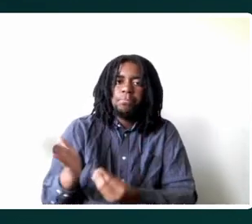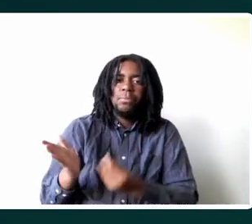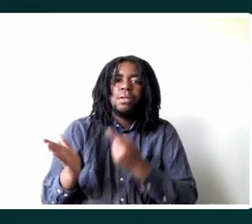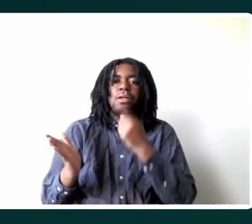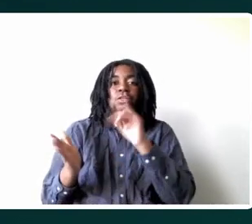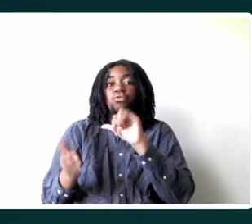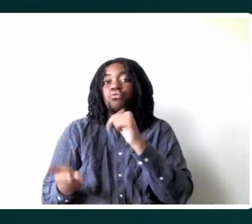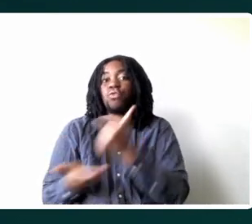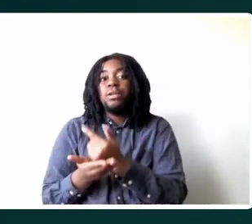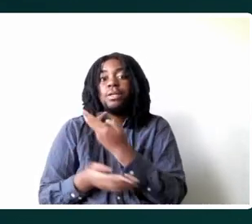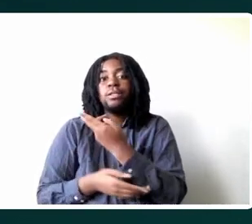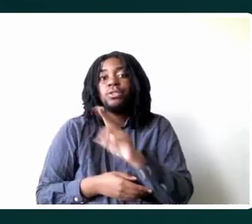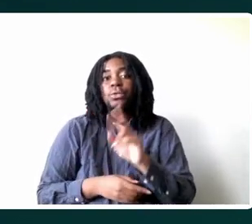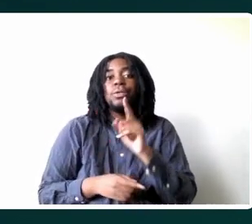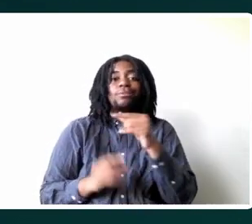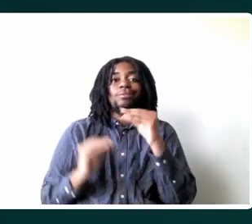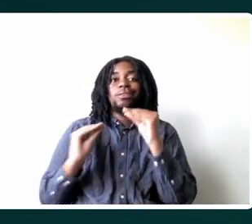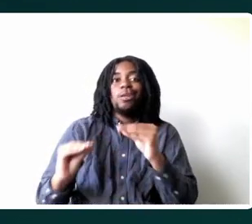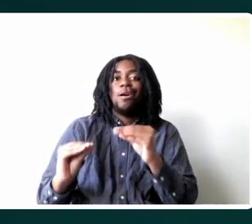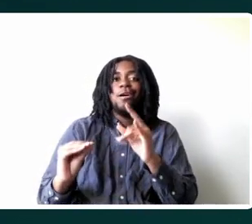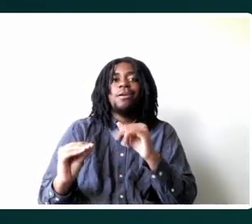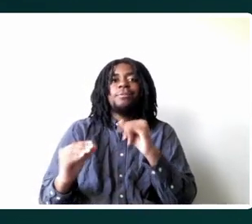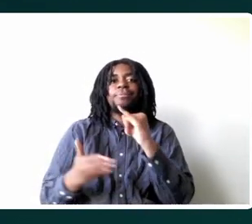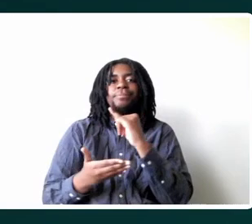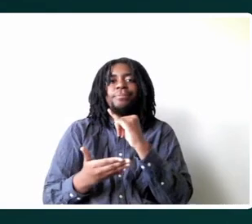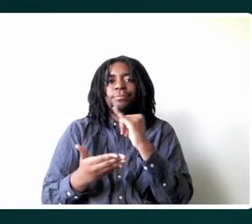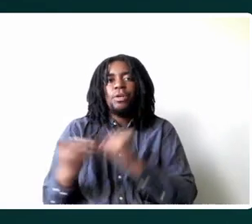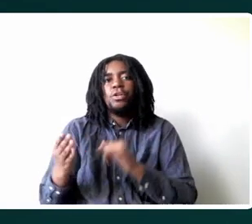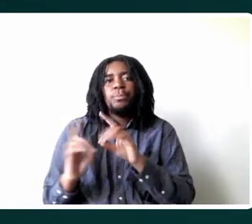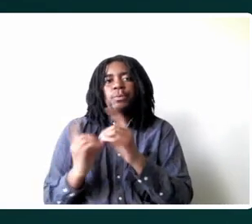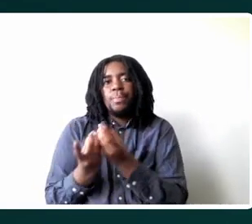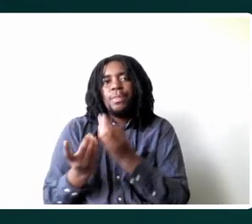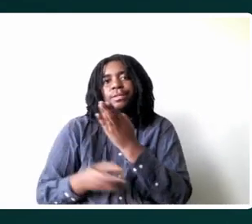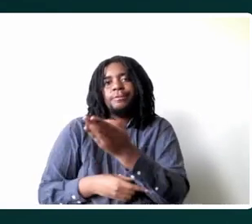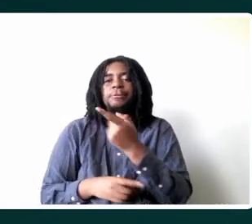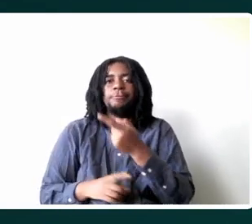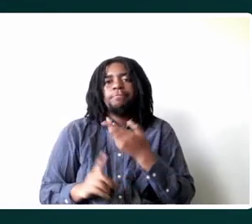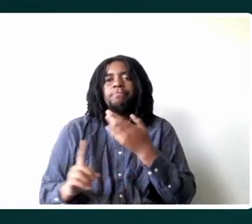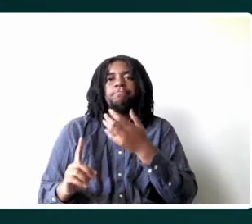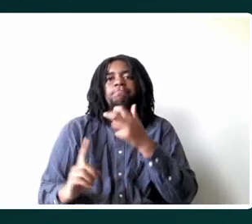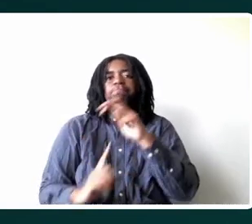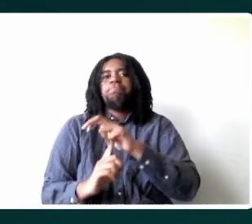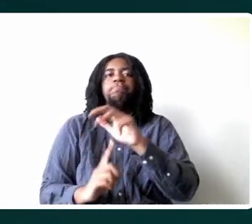you know, that Howard was the Mecca. It was the ultimate place that a Black artist could teach